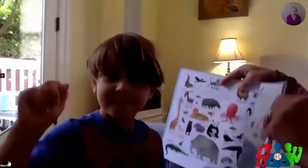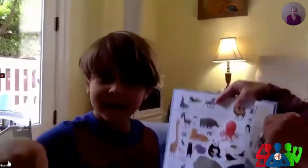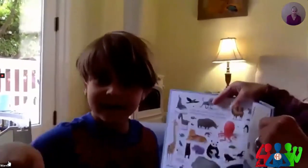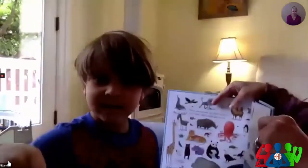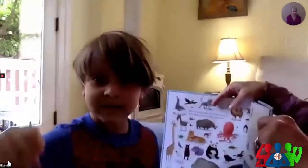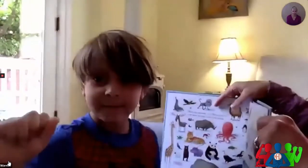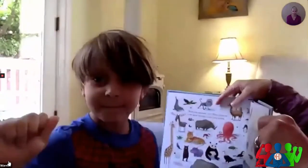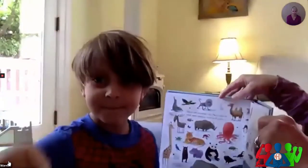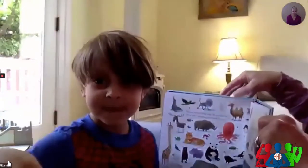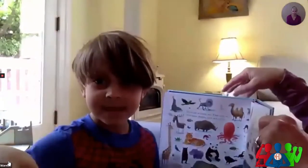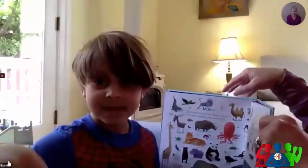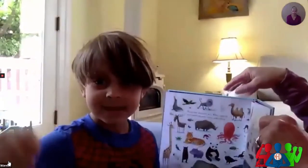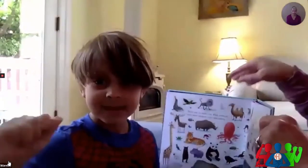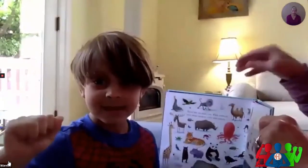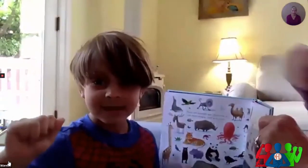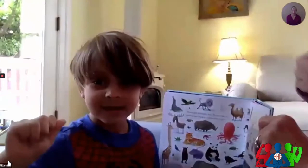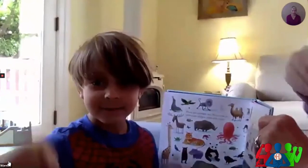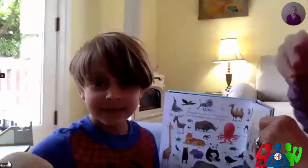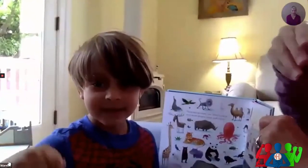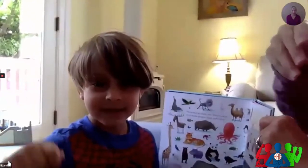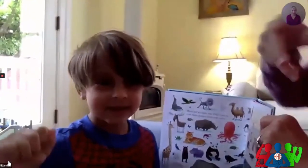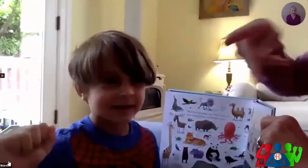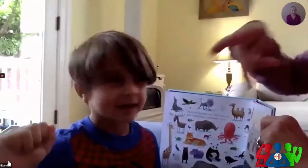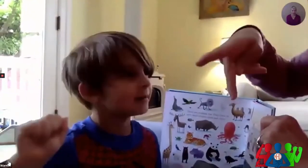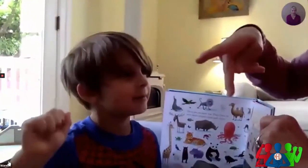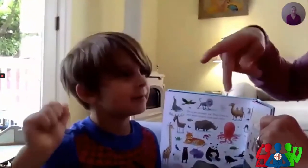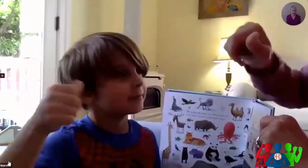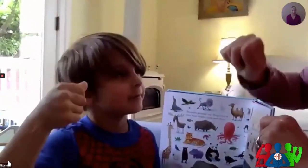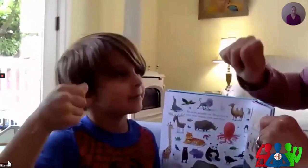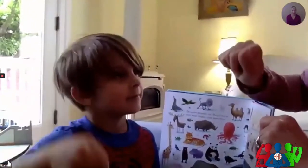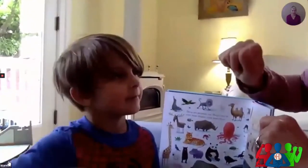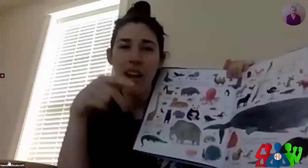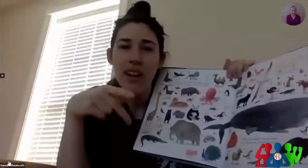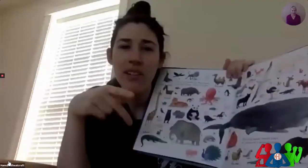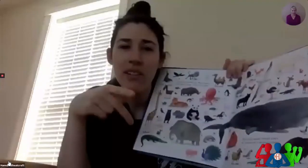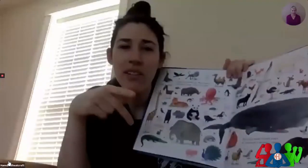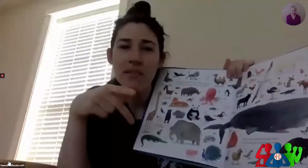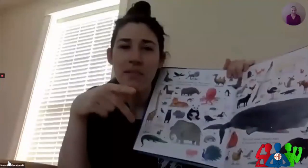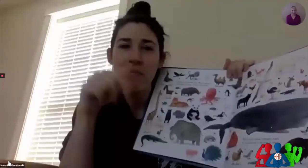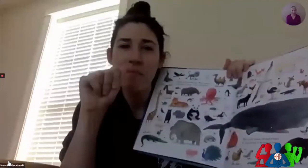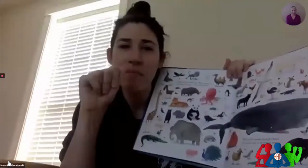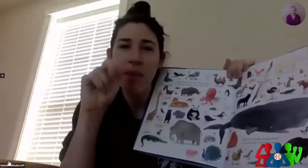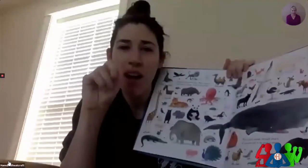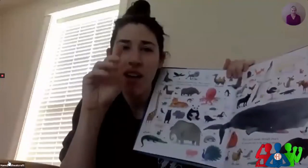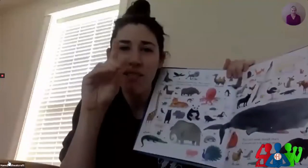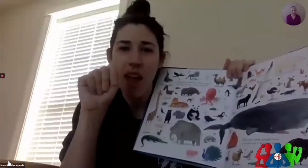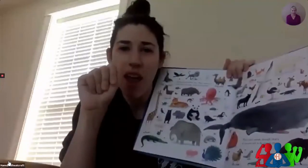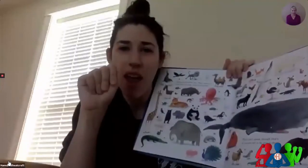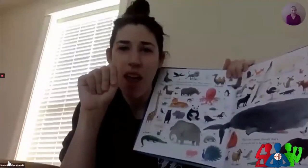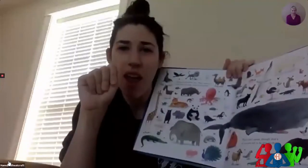That's a PA, PA, oh, PANDA.